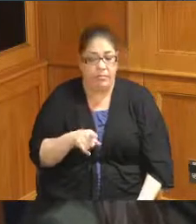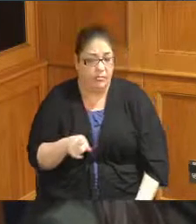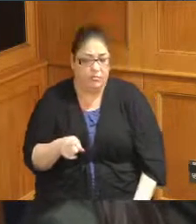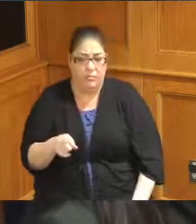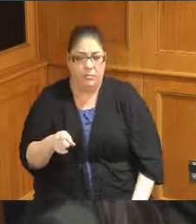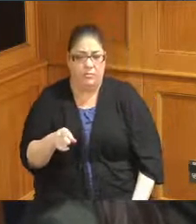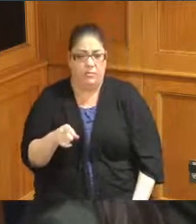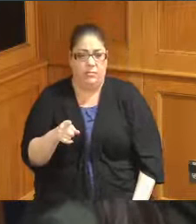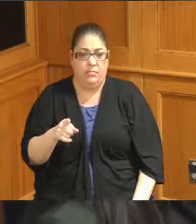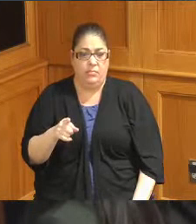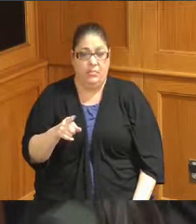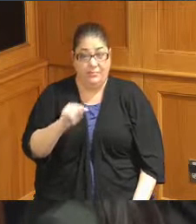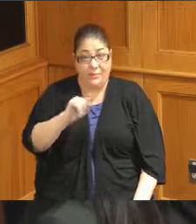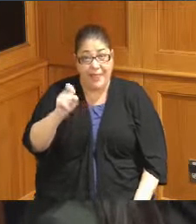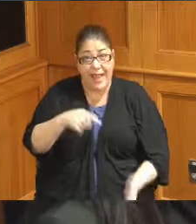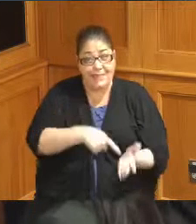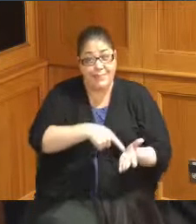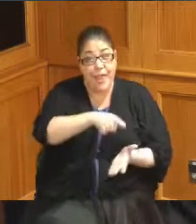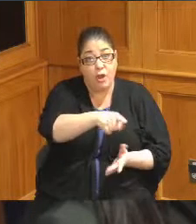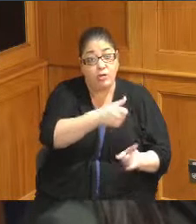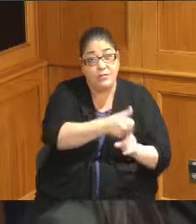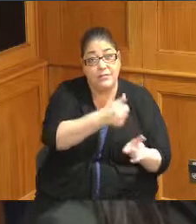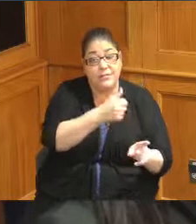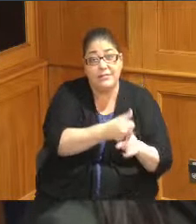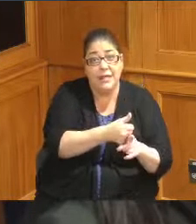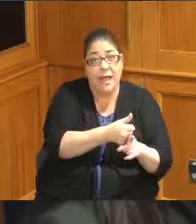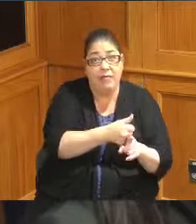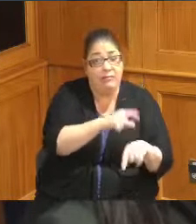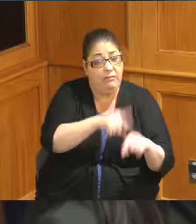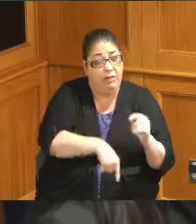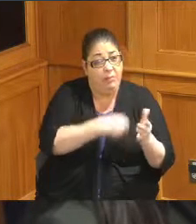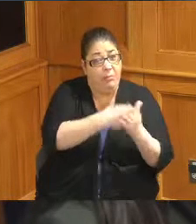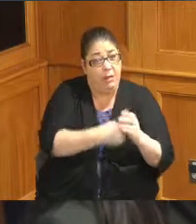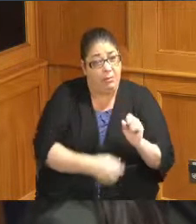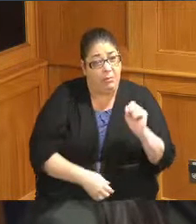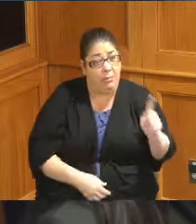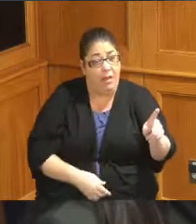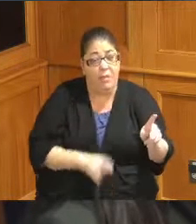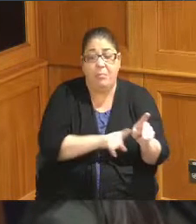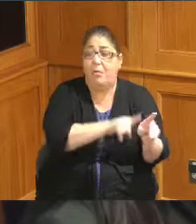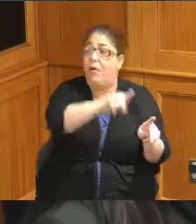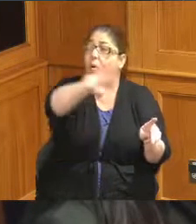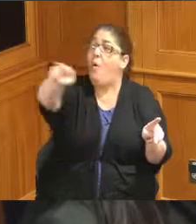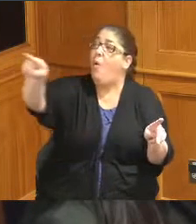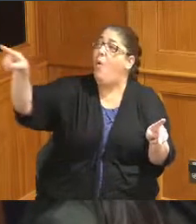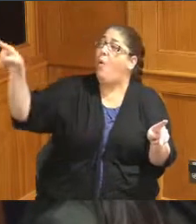but all of a sudden we're super rich when other people come with all these development deals for